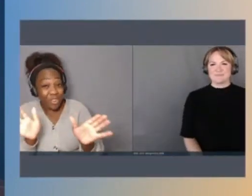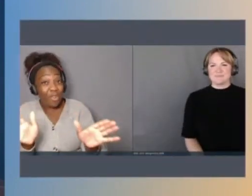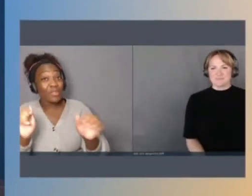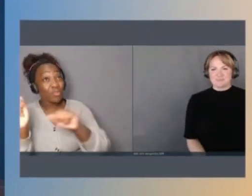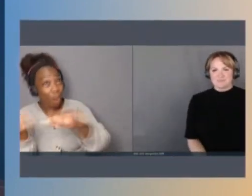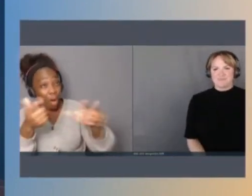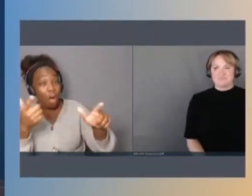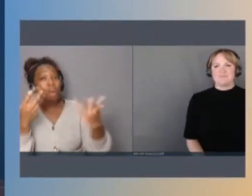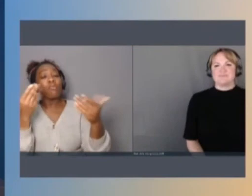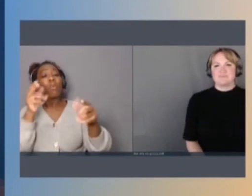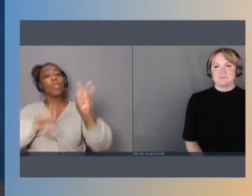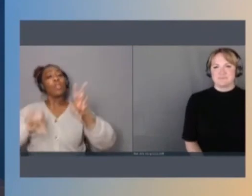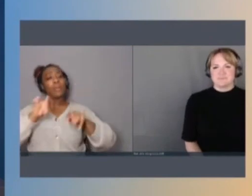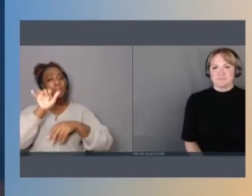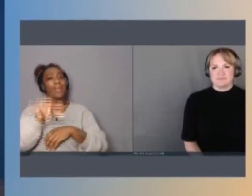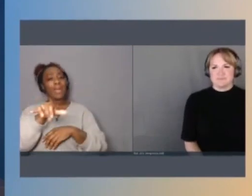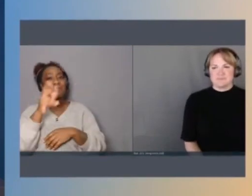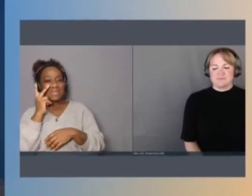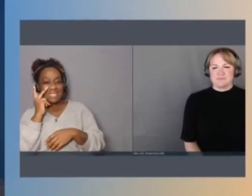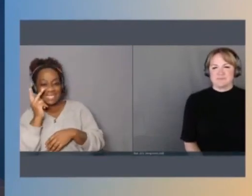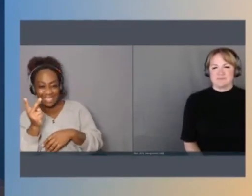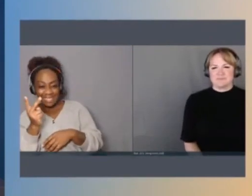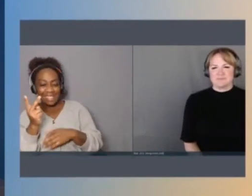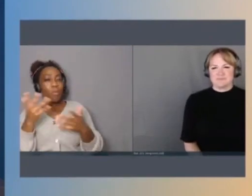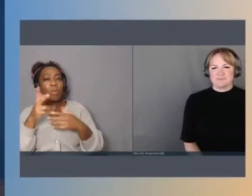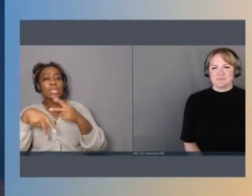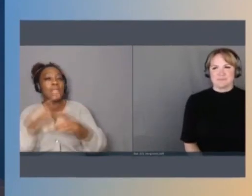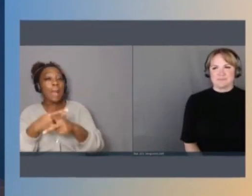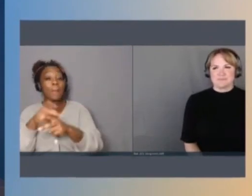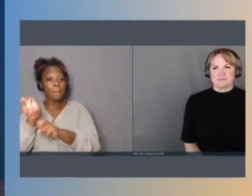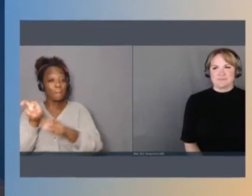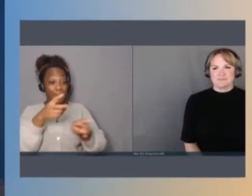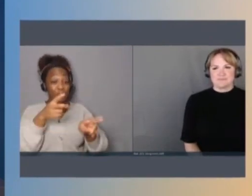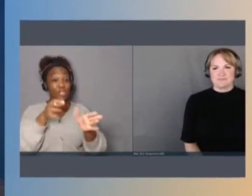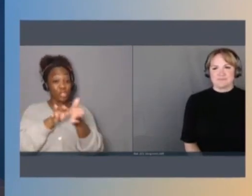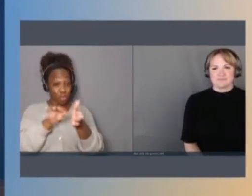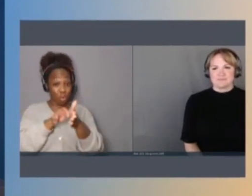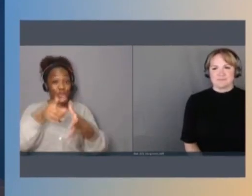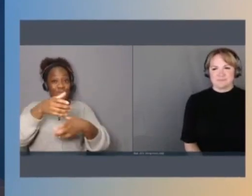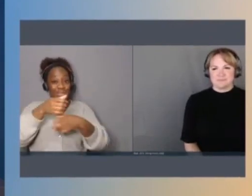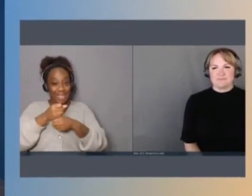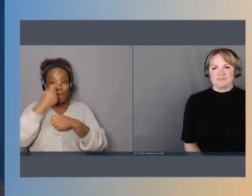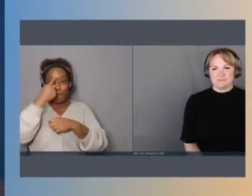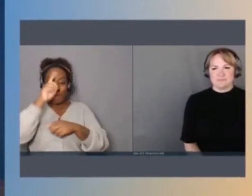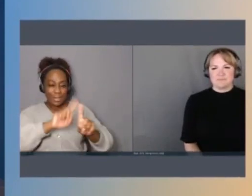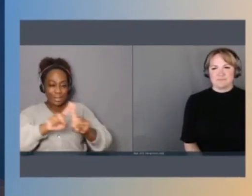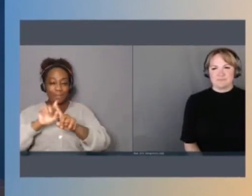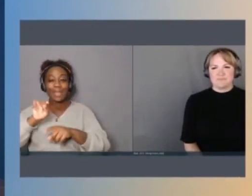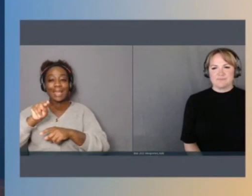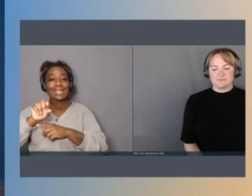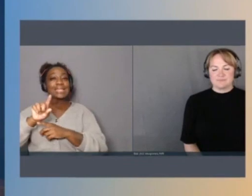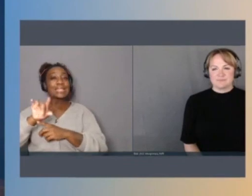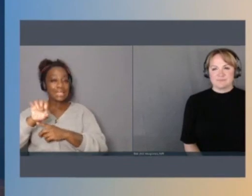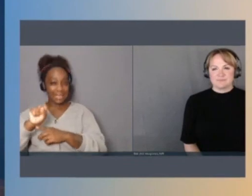and see what kind of migration score you're getting for different instances and benchmark your current performance